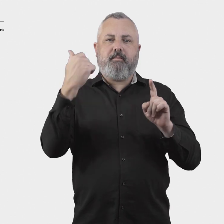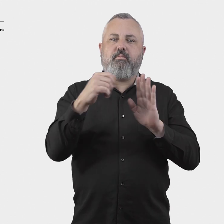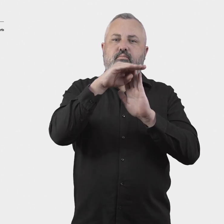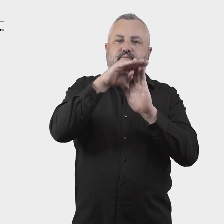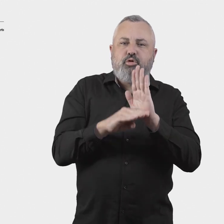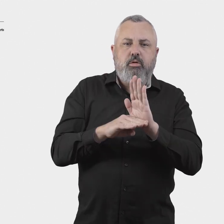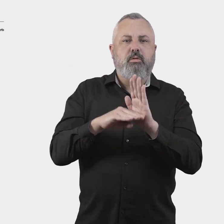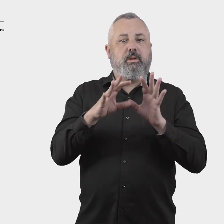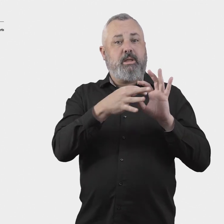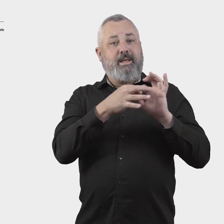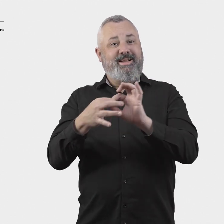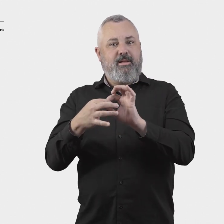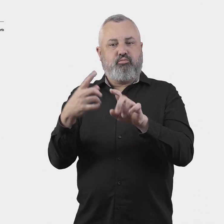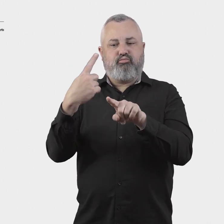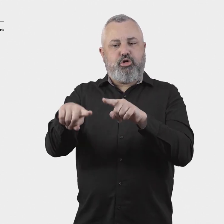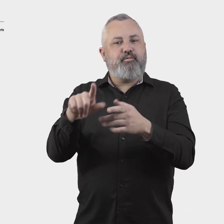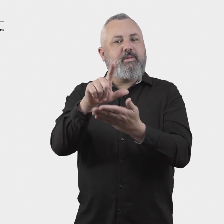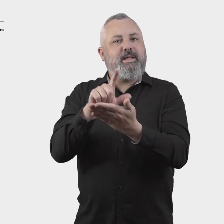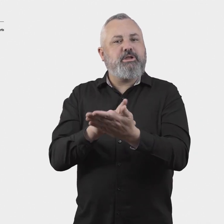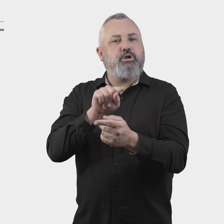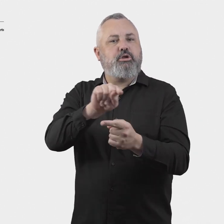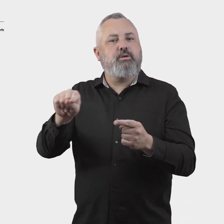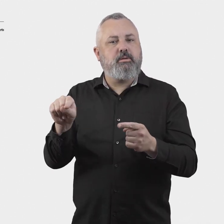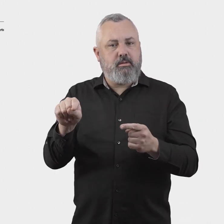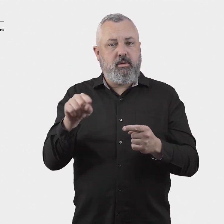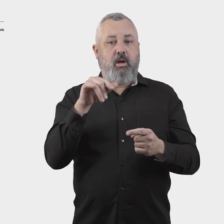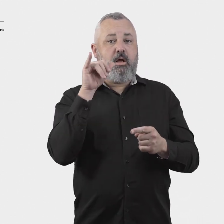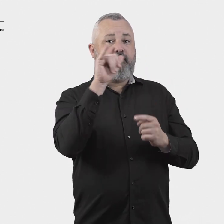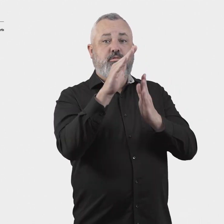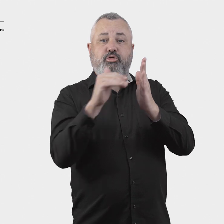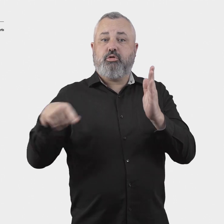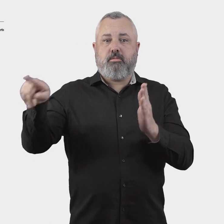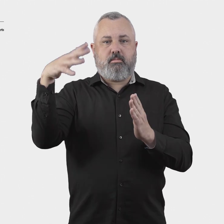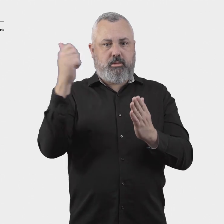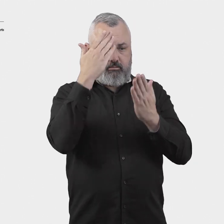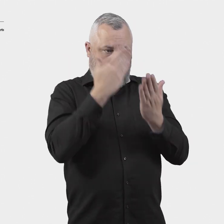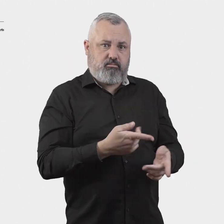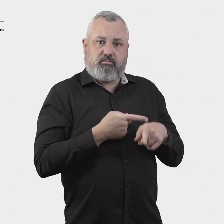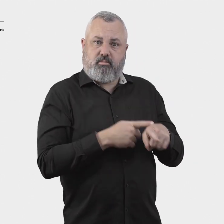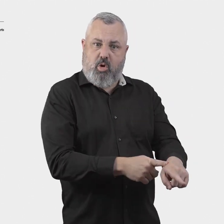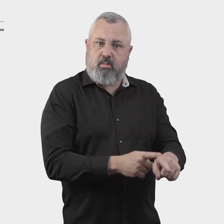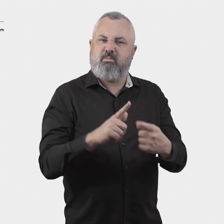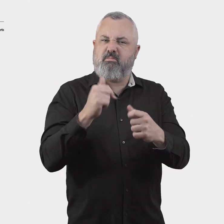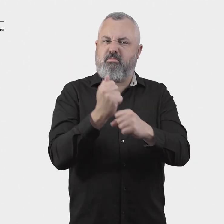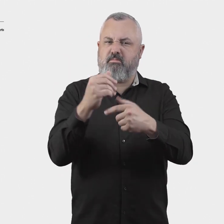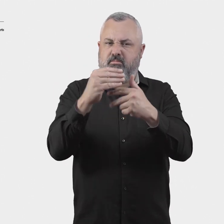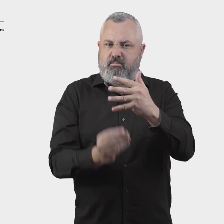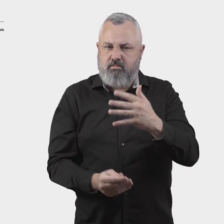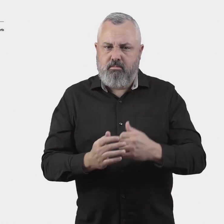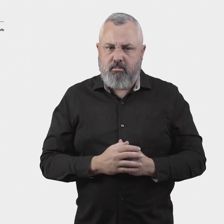certain requirements on the aviation industry, including requirements for: